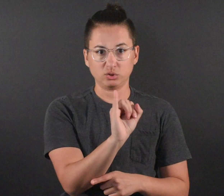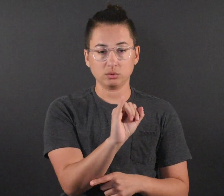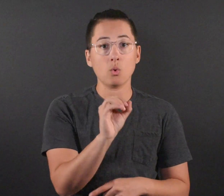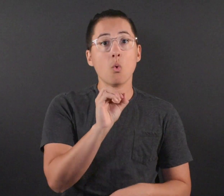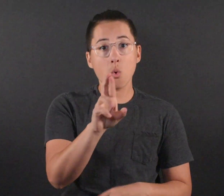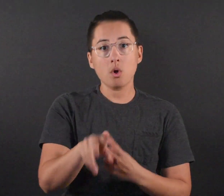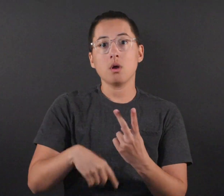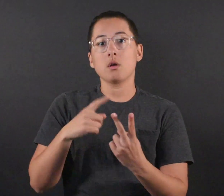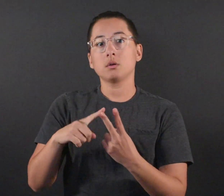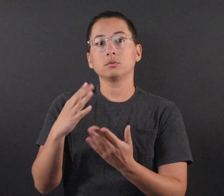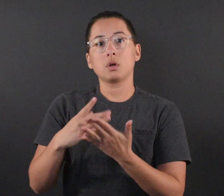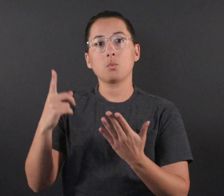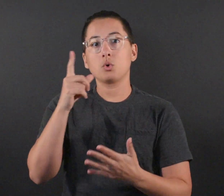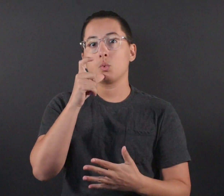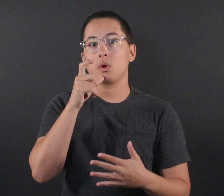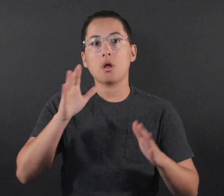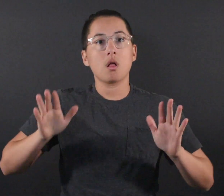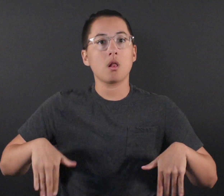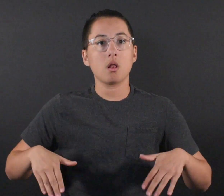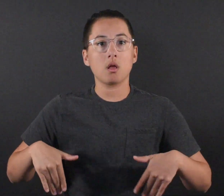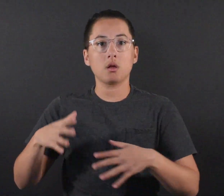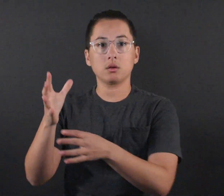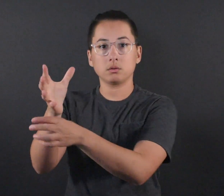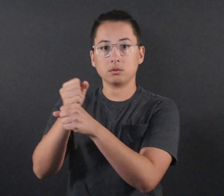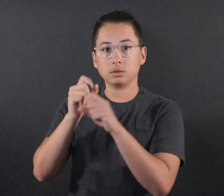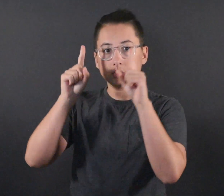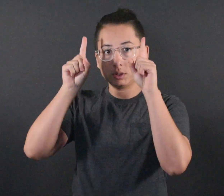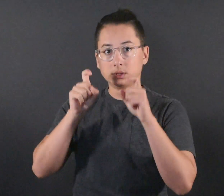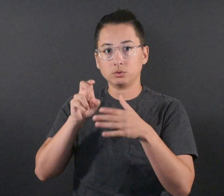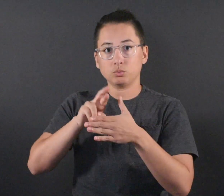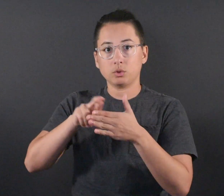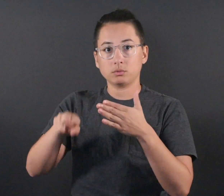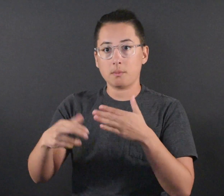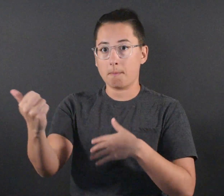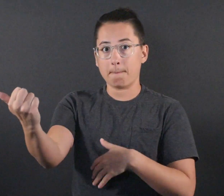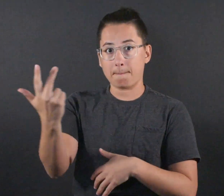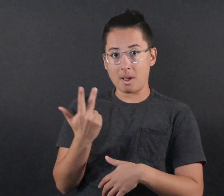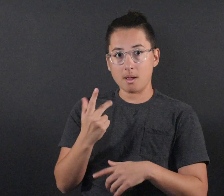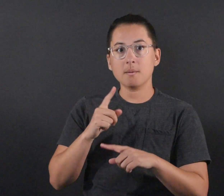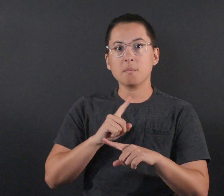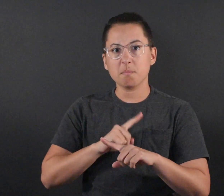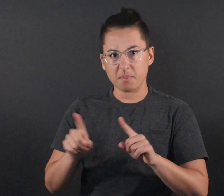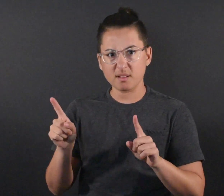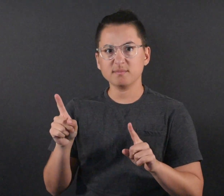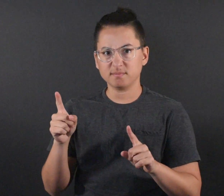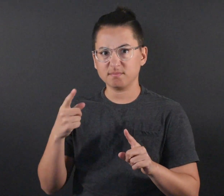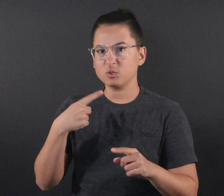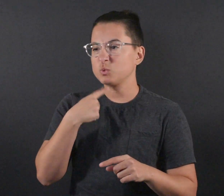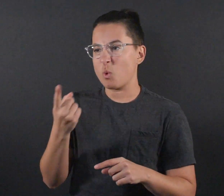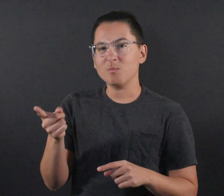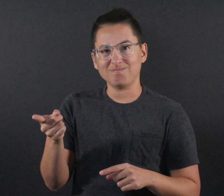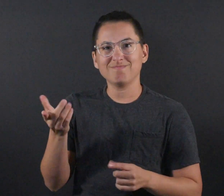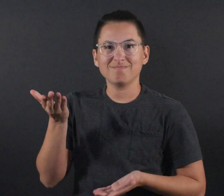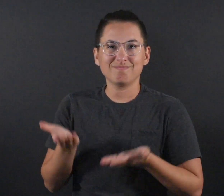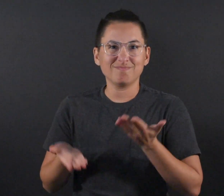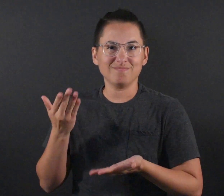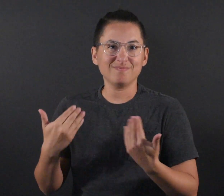MPX infection or someone who has not received test results back yet but has been told by